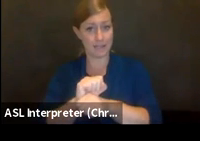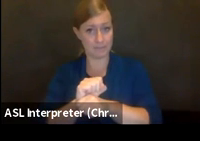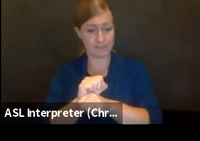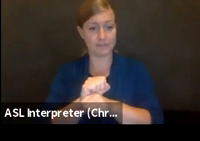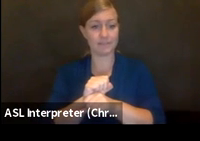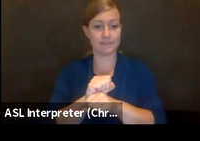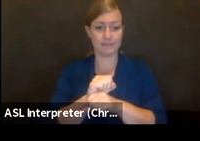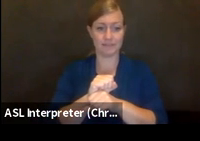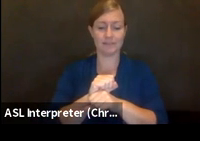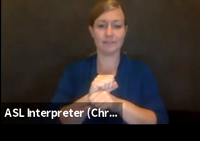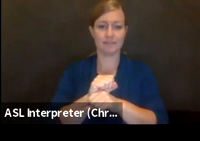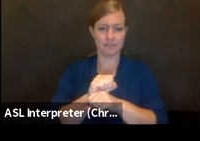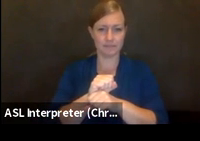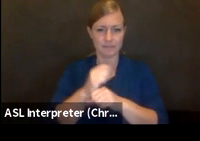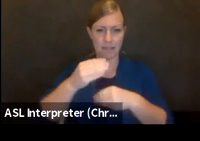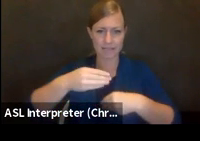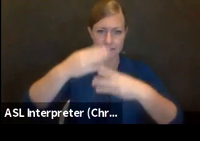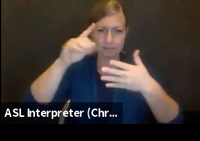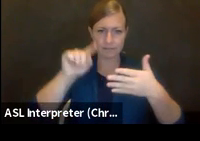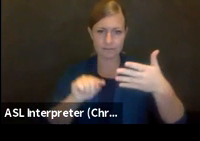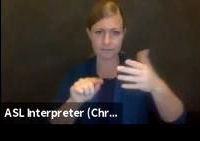ESD 189 - Amy Colburn: If I go down to resource.